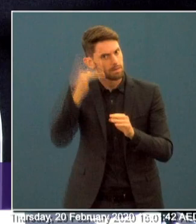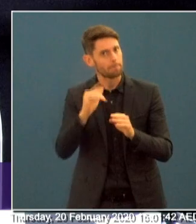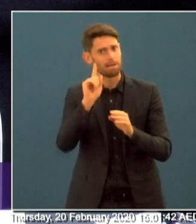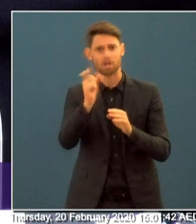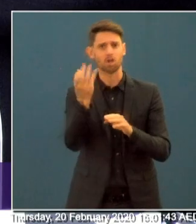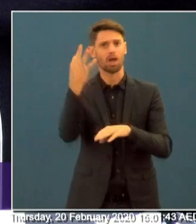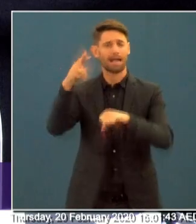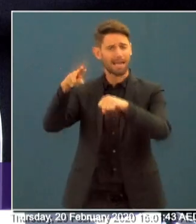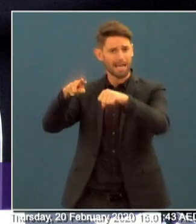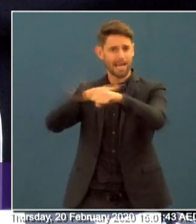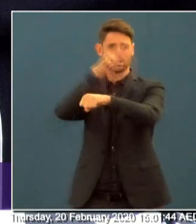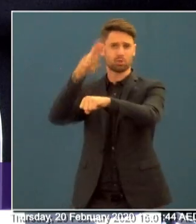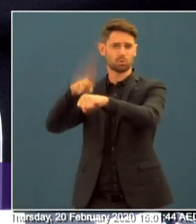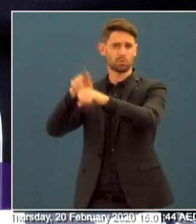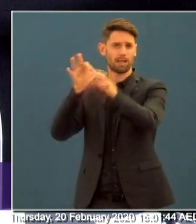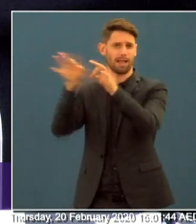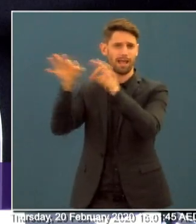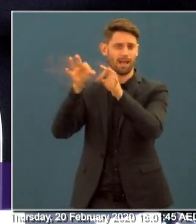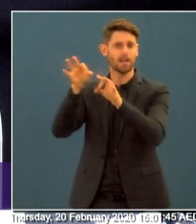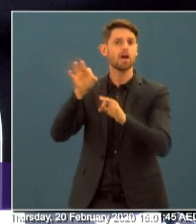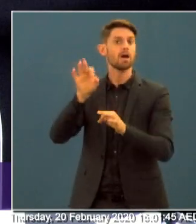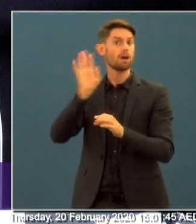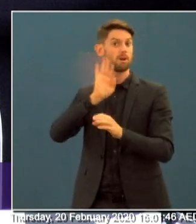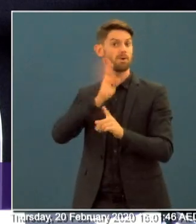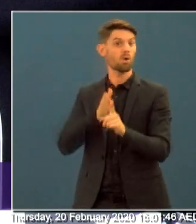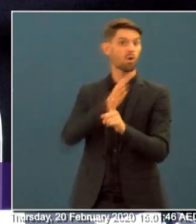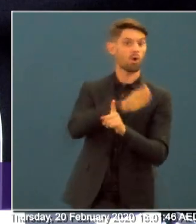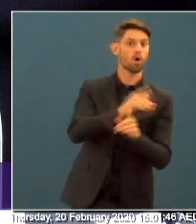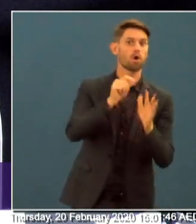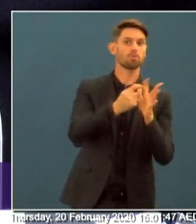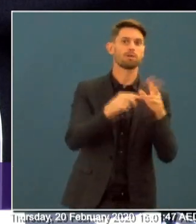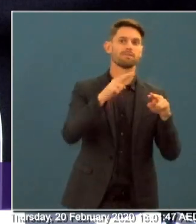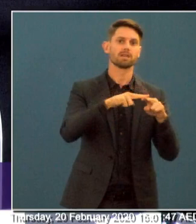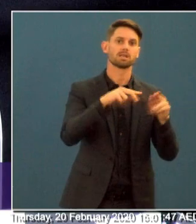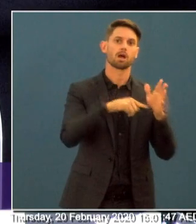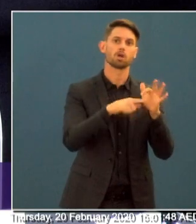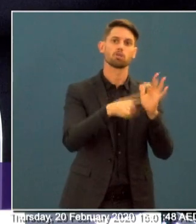intellectual disability. The draft roadmap that you've referred to today has capacity to be one.